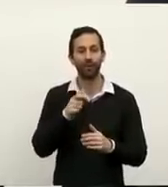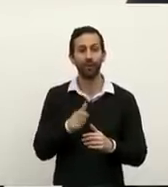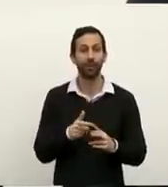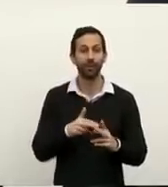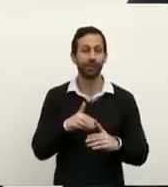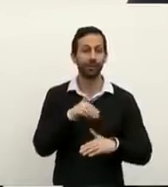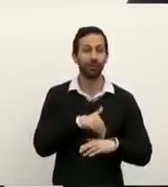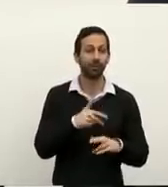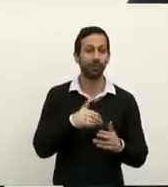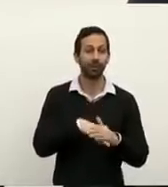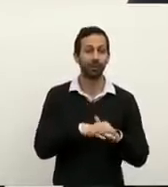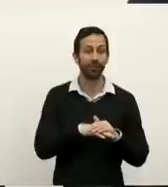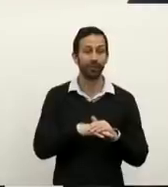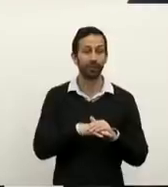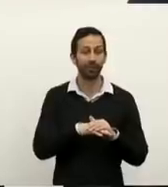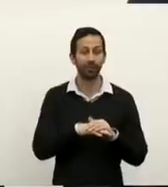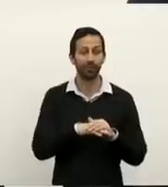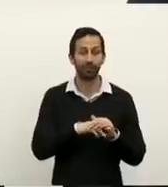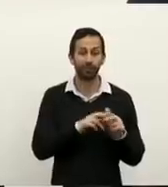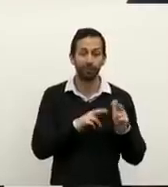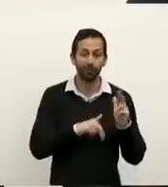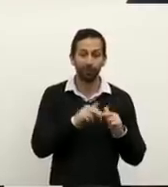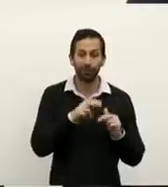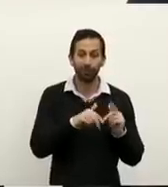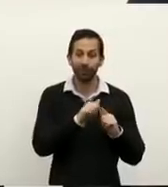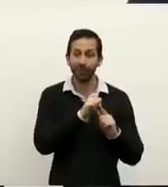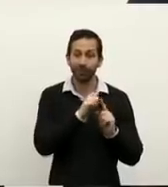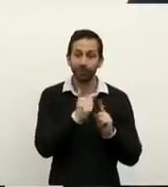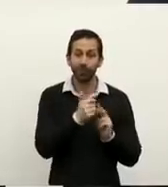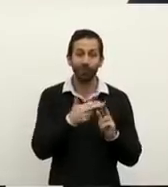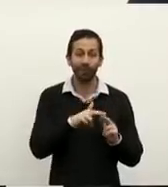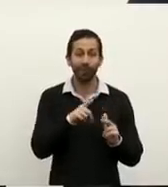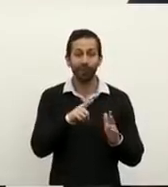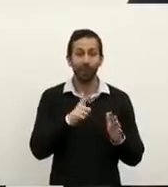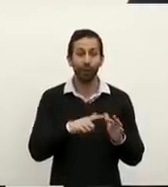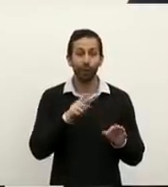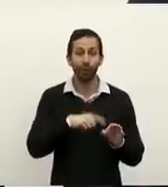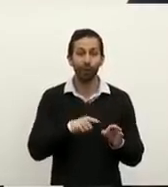in a mobility situation. But if it's just that the equipment you've discovered this morning